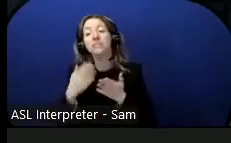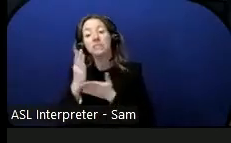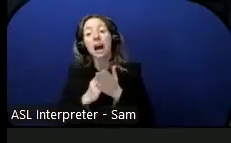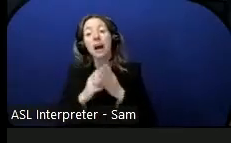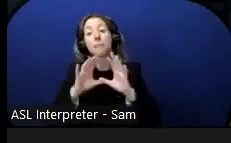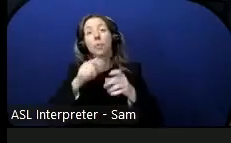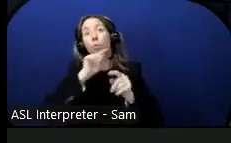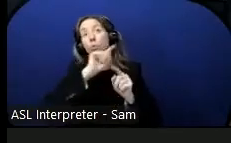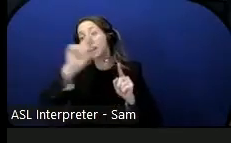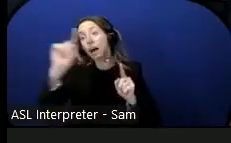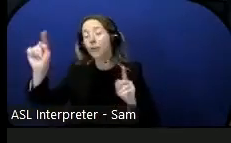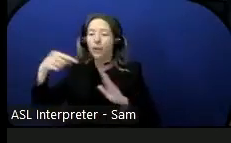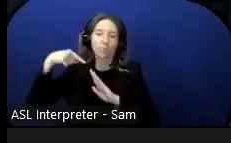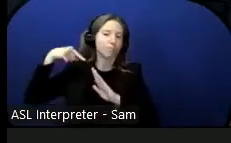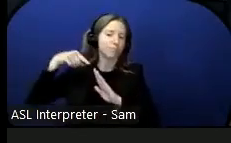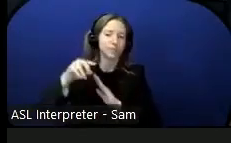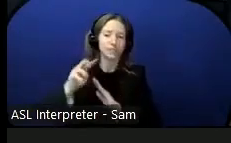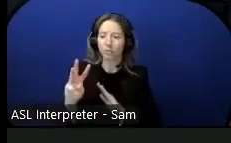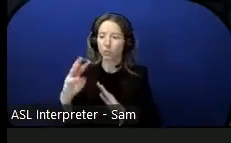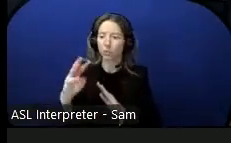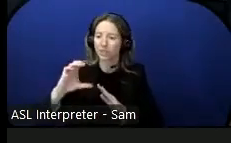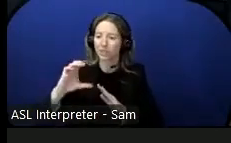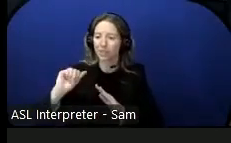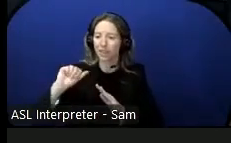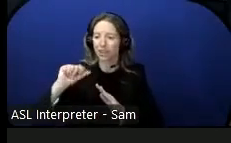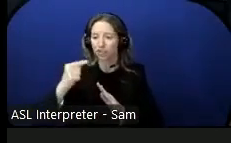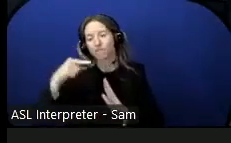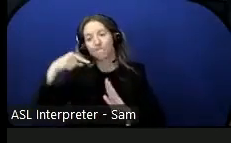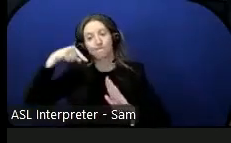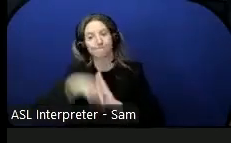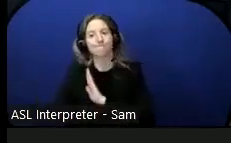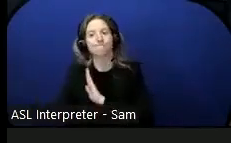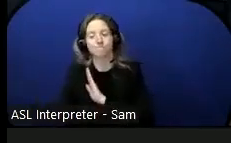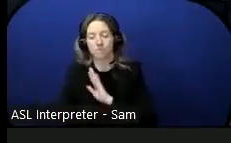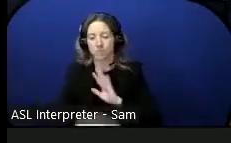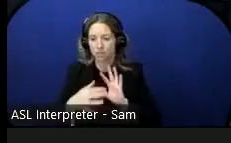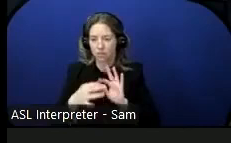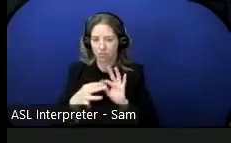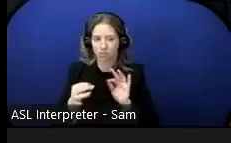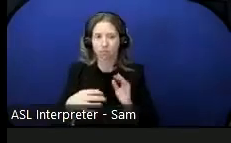You want to know what the WCAG is, what parts of it apply where.